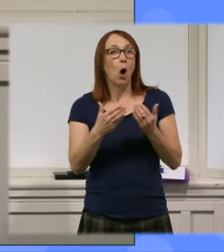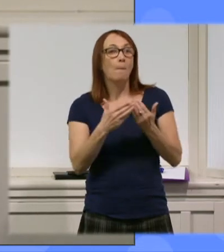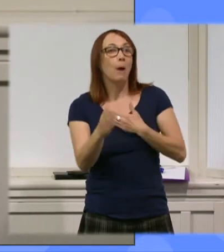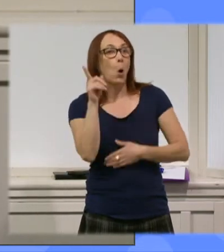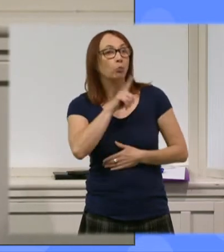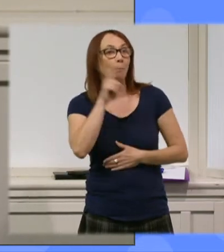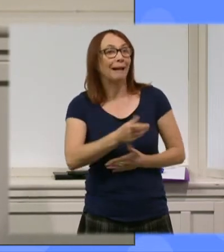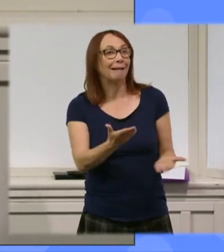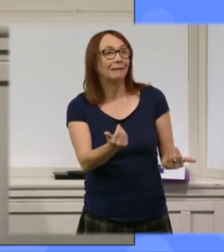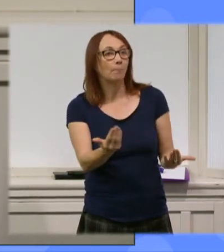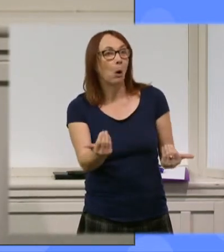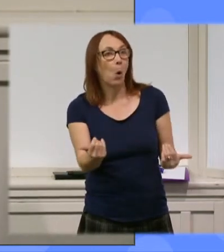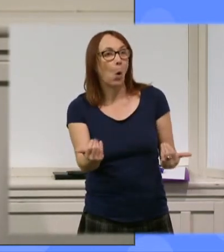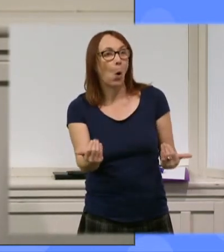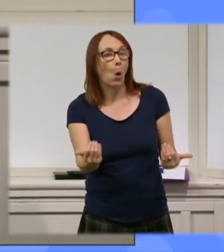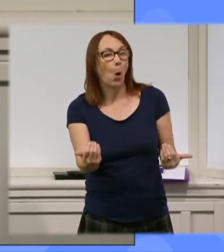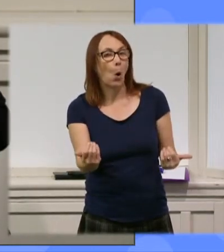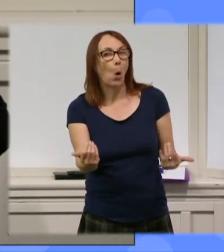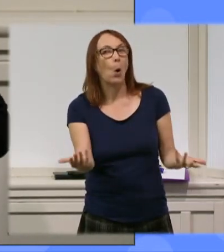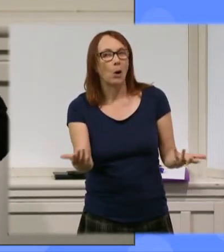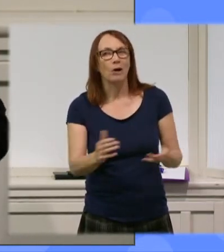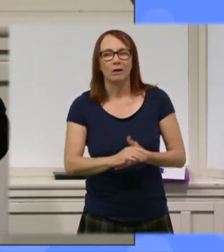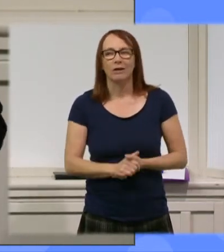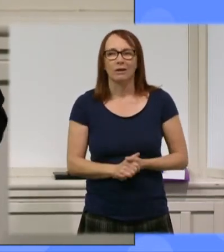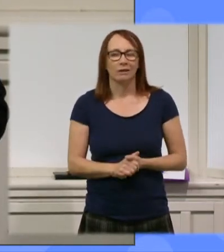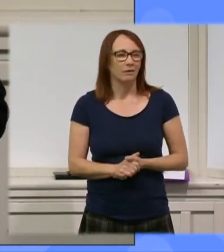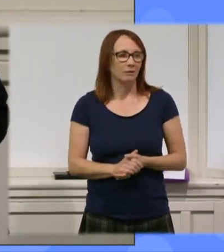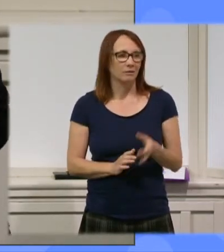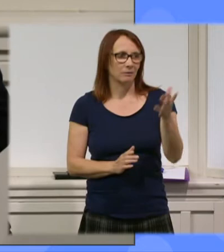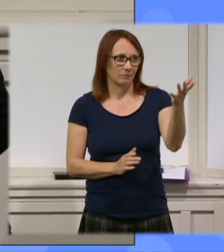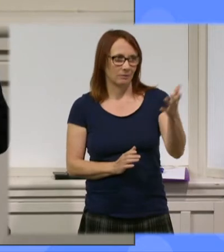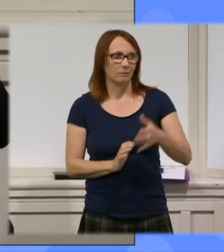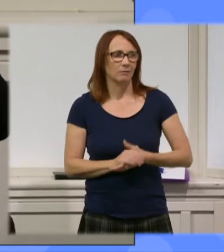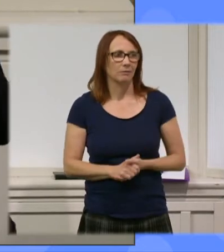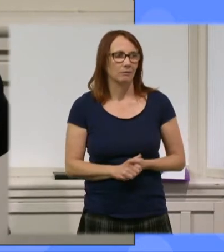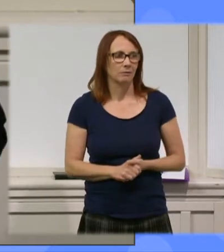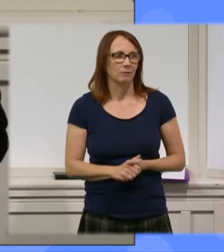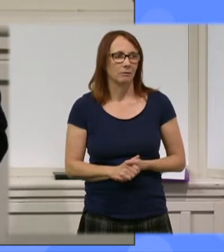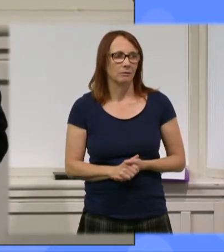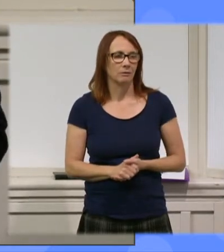say that makes us effective I can yes sir yeah I think he's at longer than